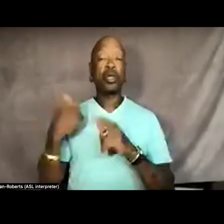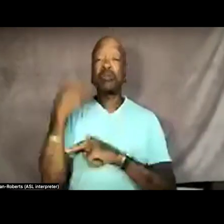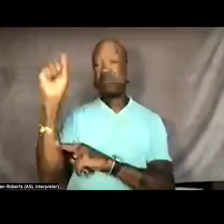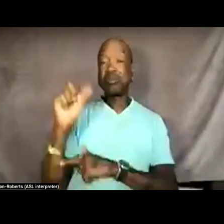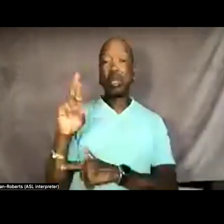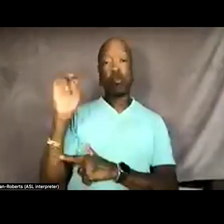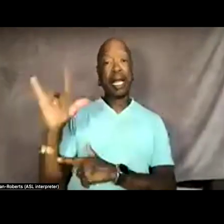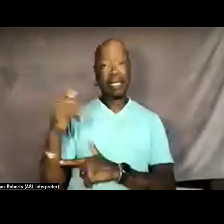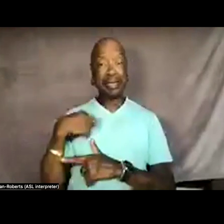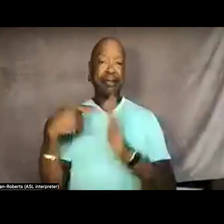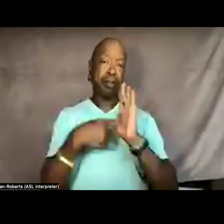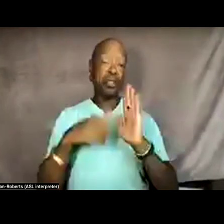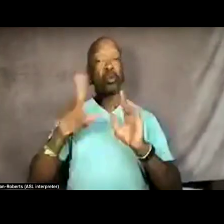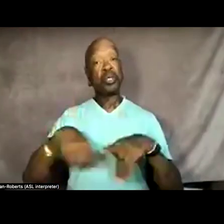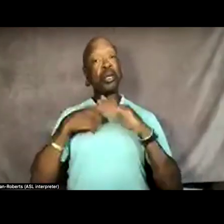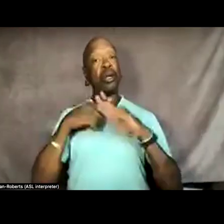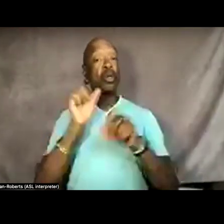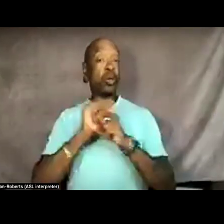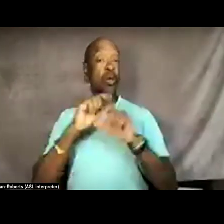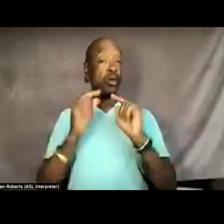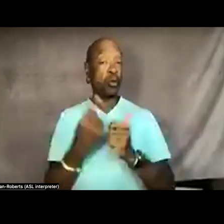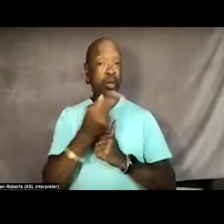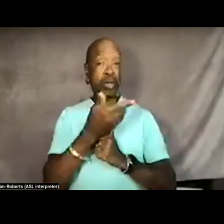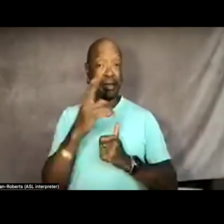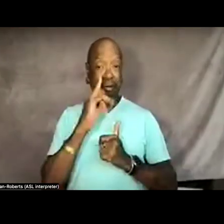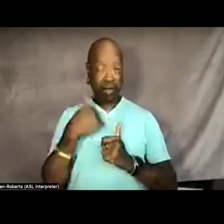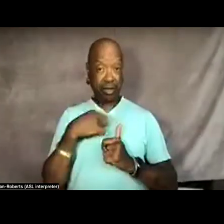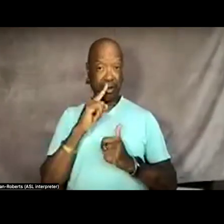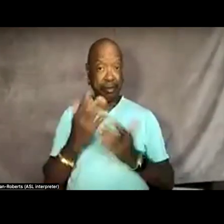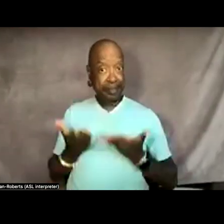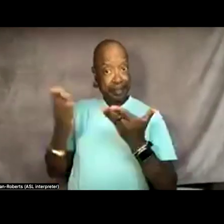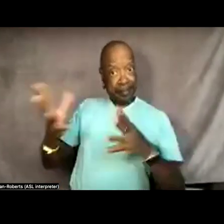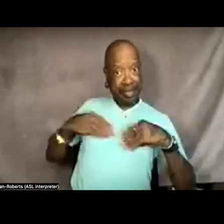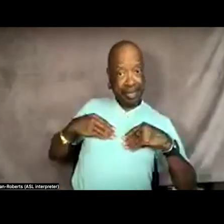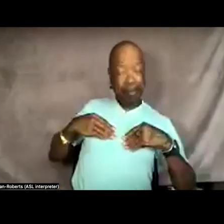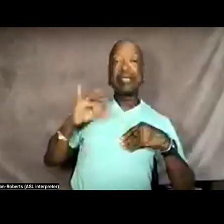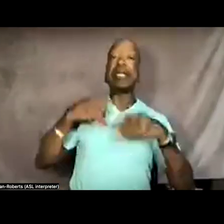group one of the first things we took on was a big push to get masks reinstated on our biggest local